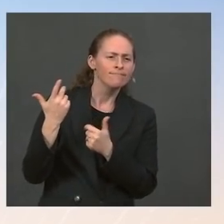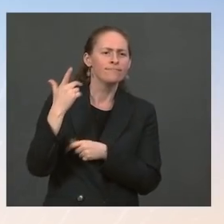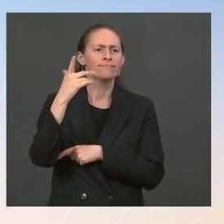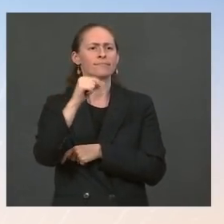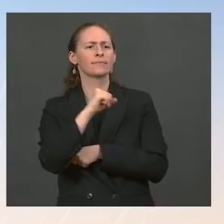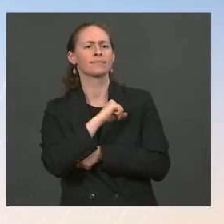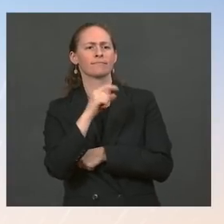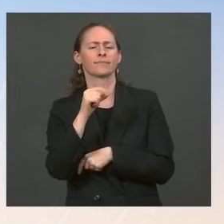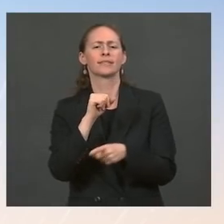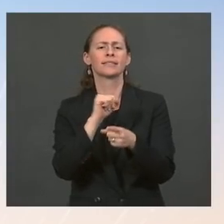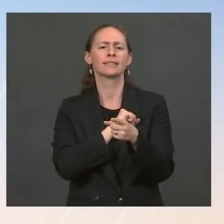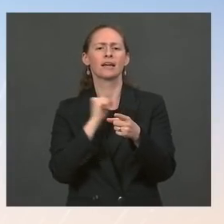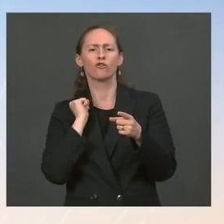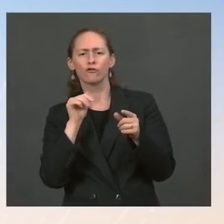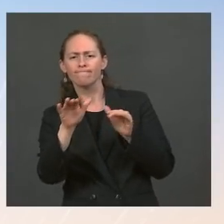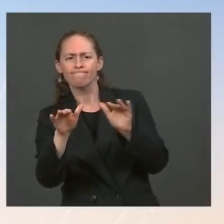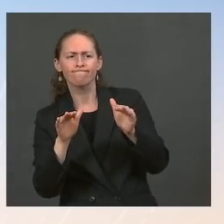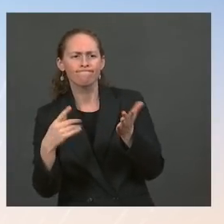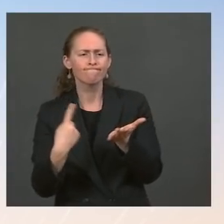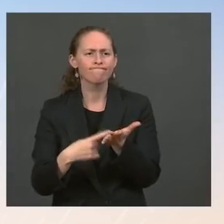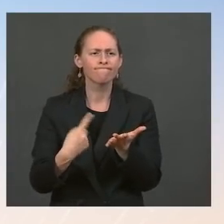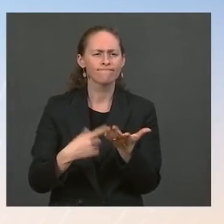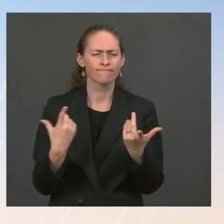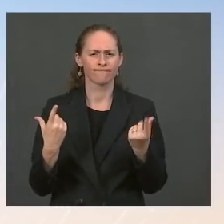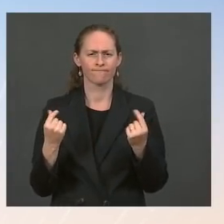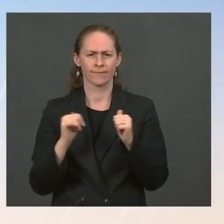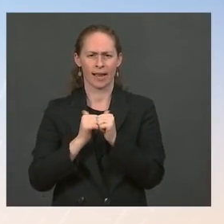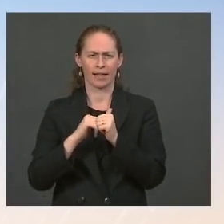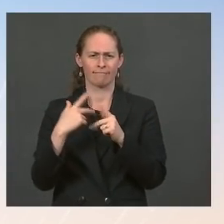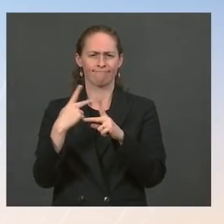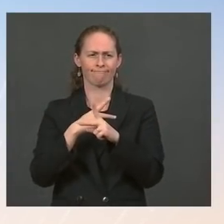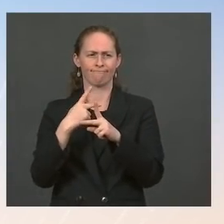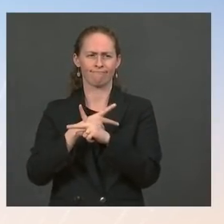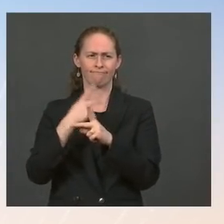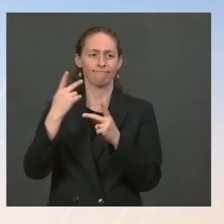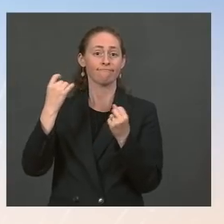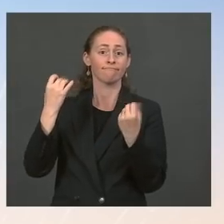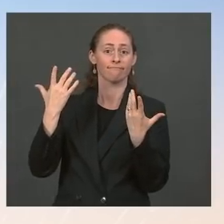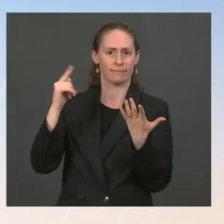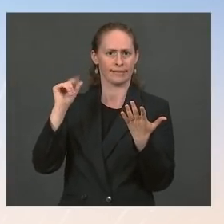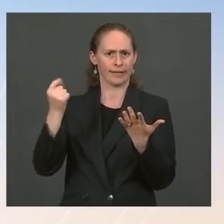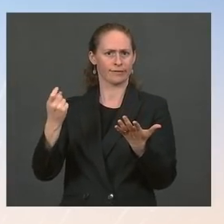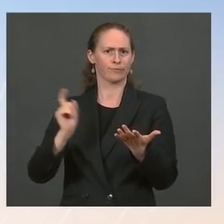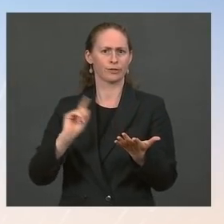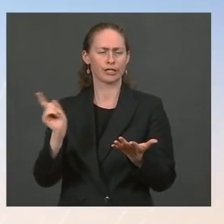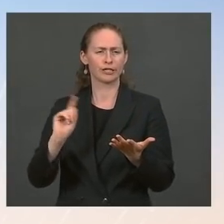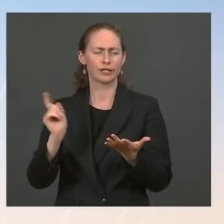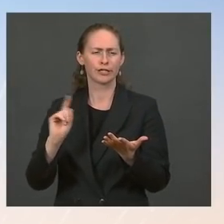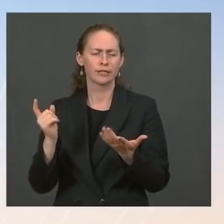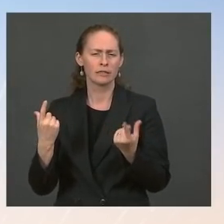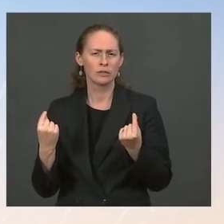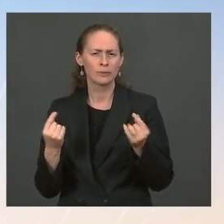about how to ensure this is absolutely targeted at those who evade tax obligations, including on the cap and potential exemptions.